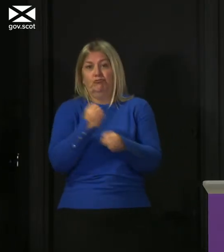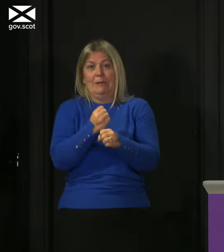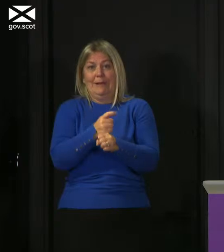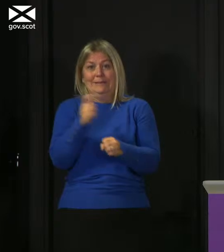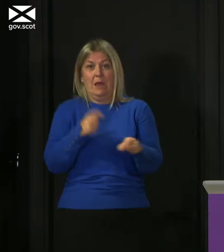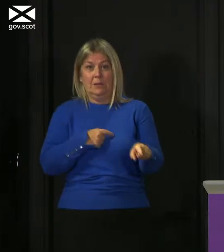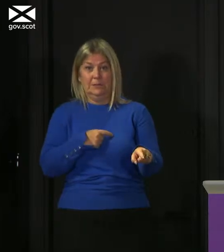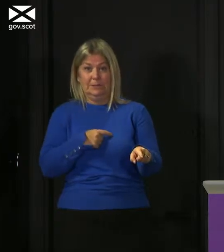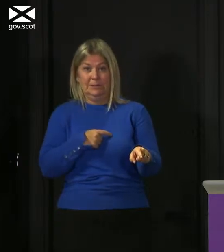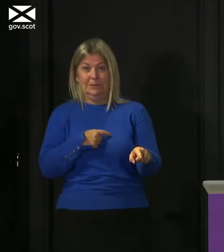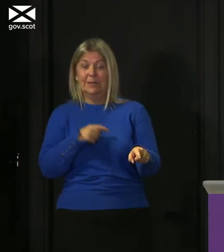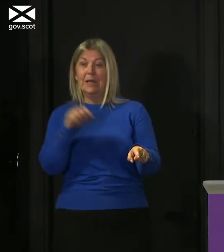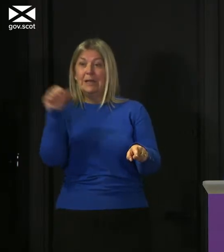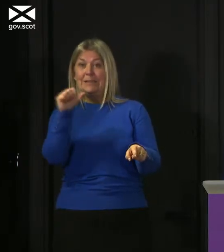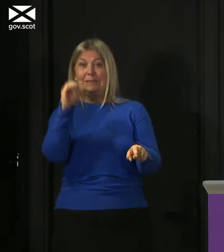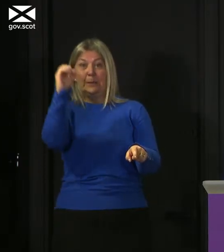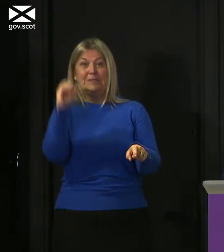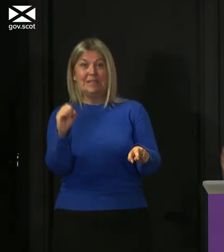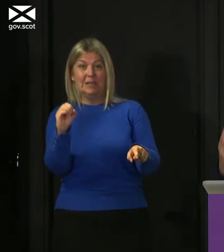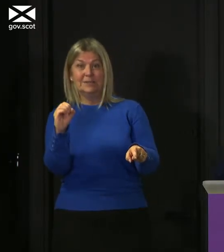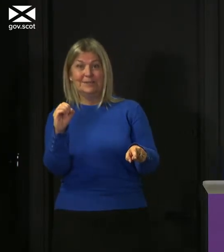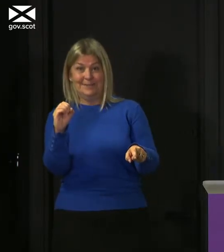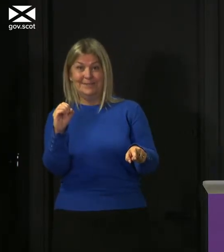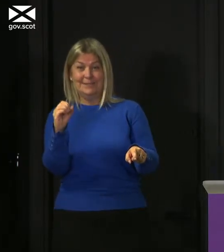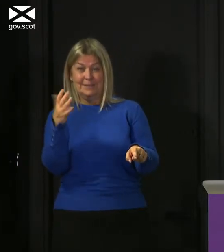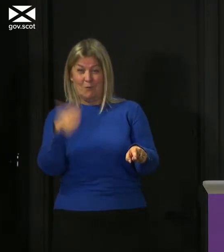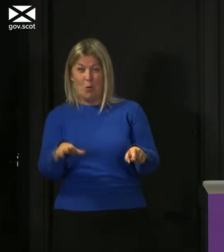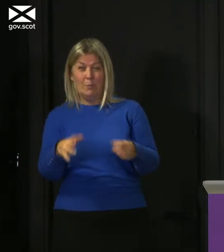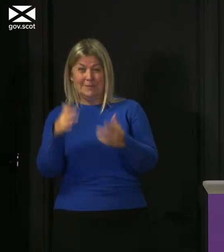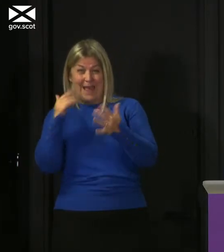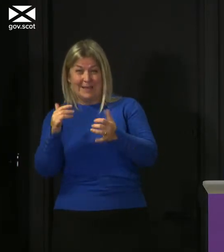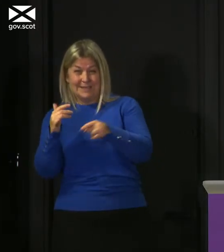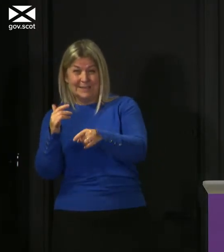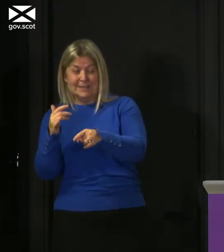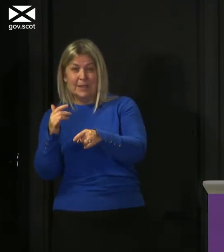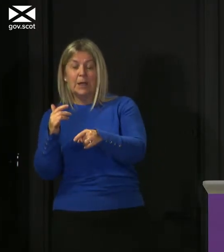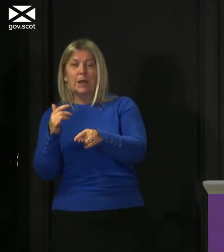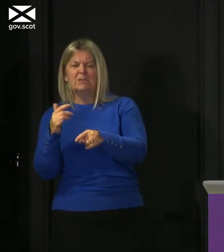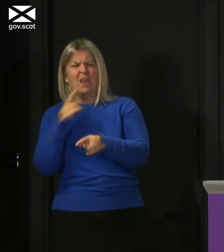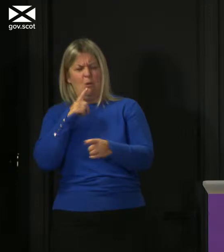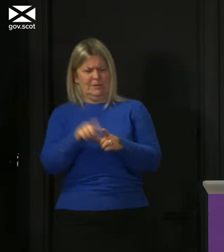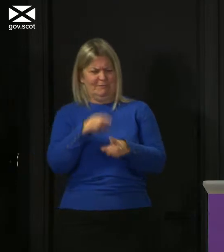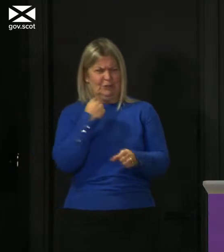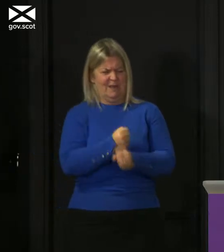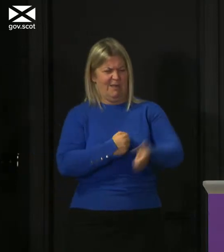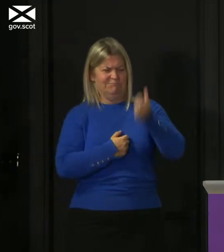16 per cent positivity, the temptation is to say, Dumfries and Galloway is not a problem. But if I